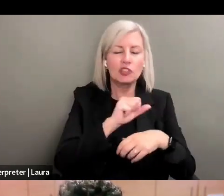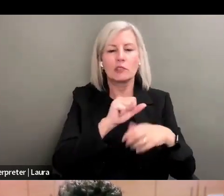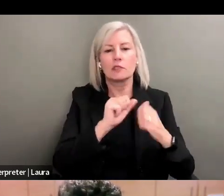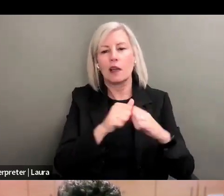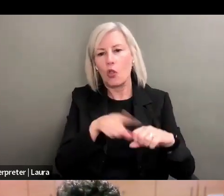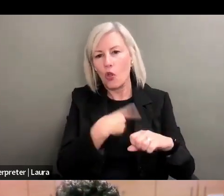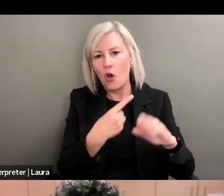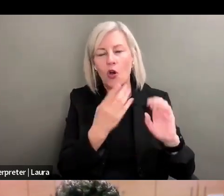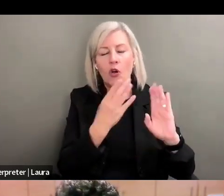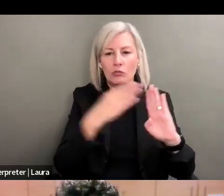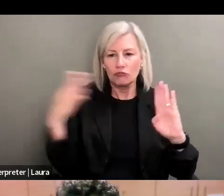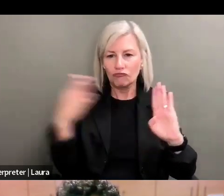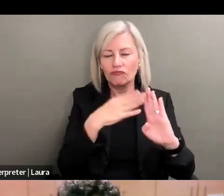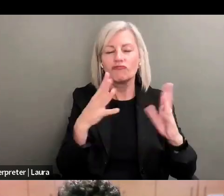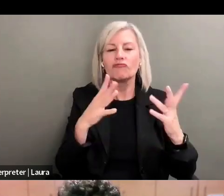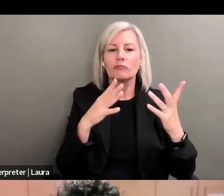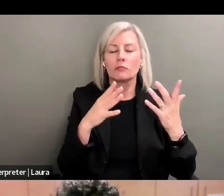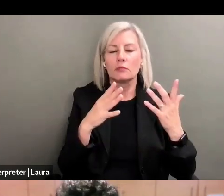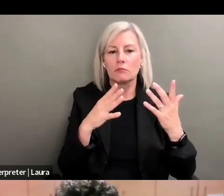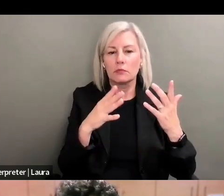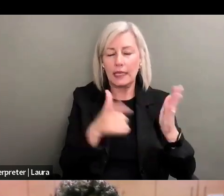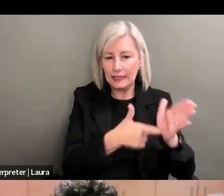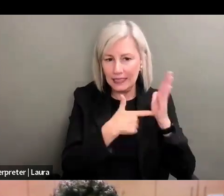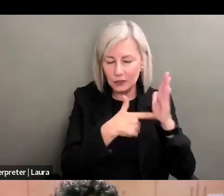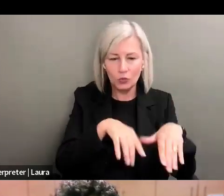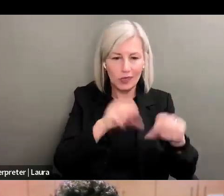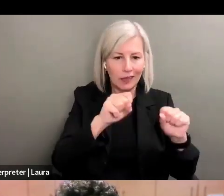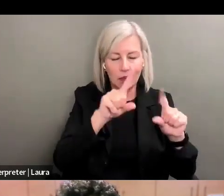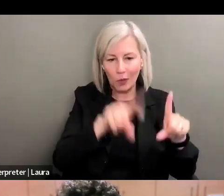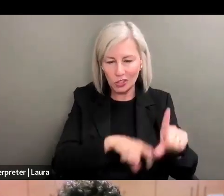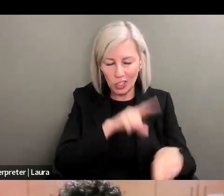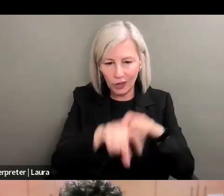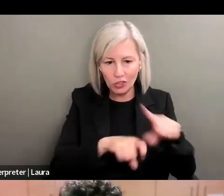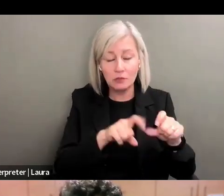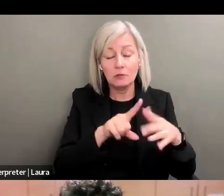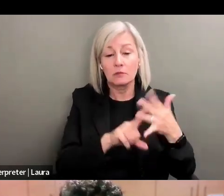of those questionnaires. So that's the difficult thing too is that when